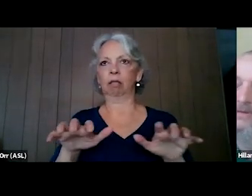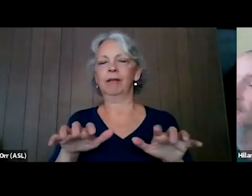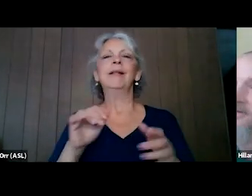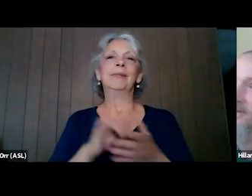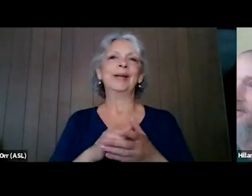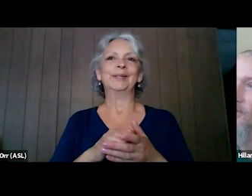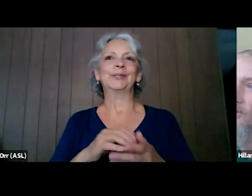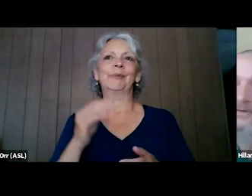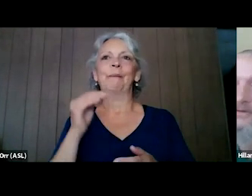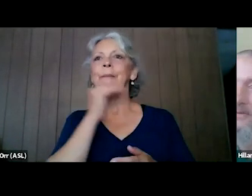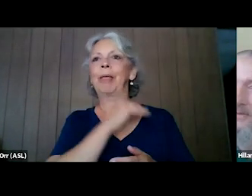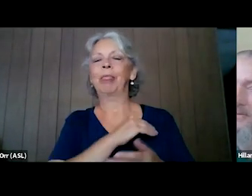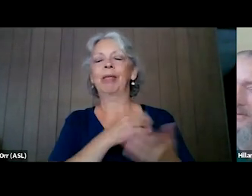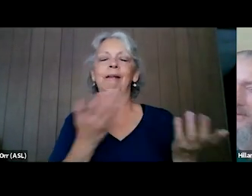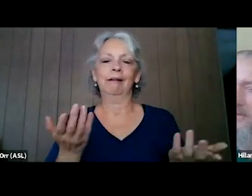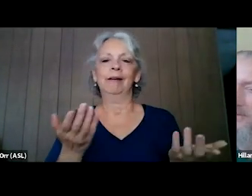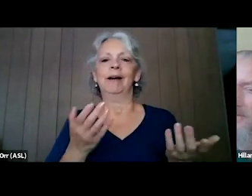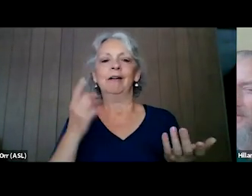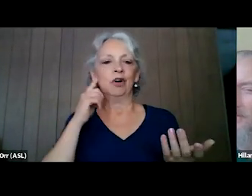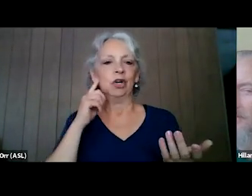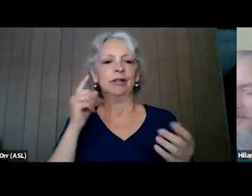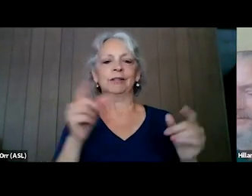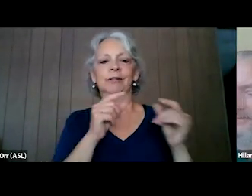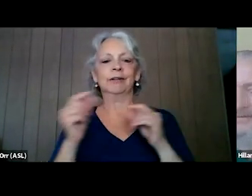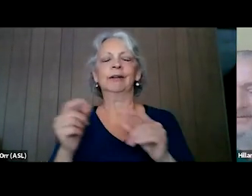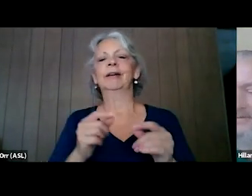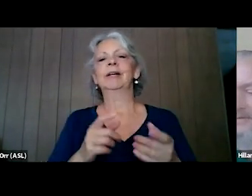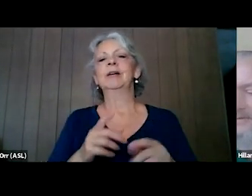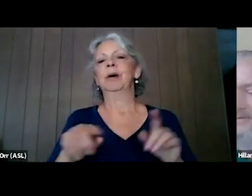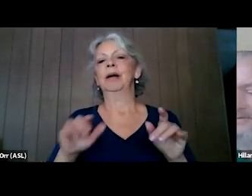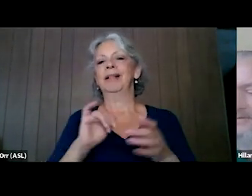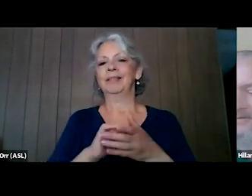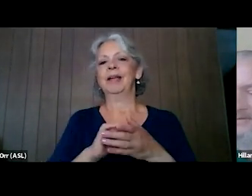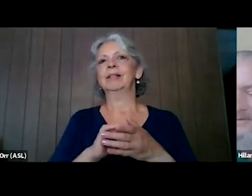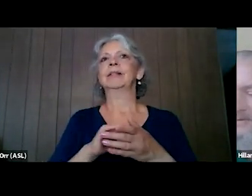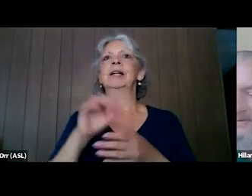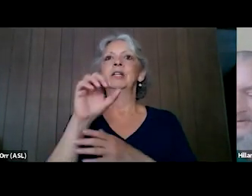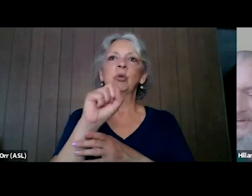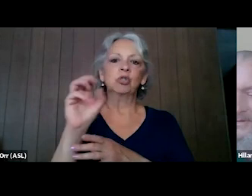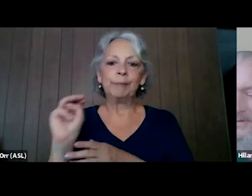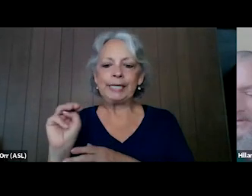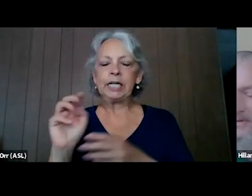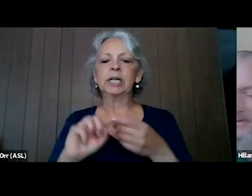in my conversations with people on presentations, but also is a myth that's been perpetuated across our social media, news,